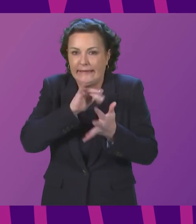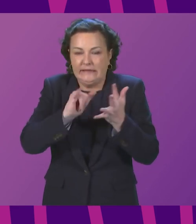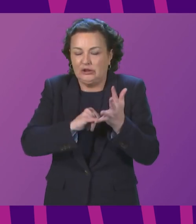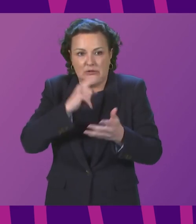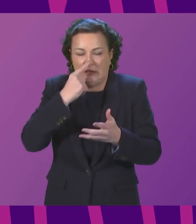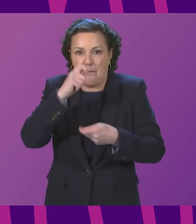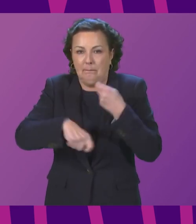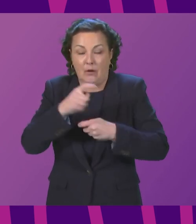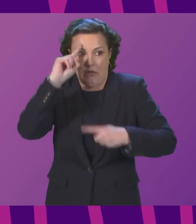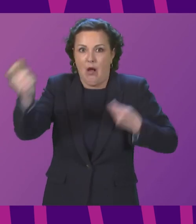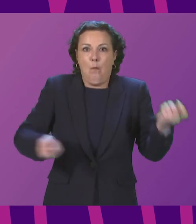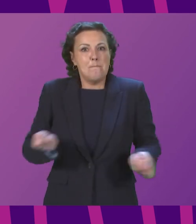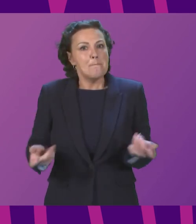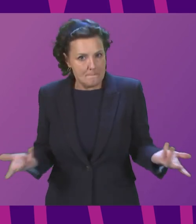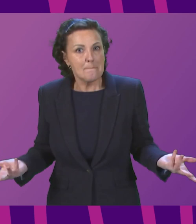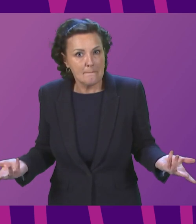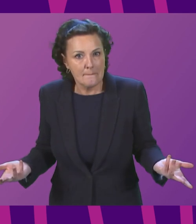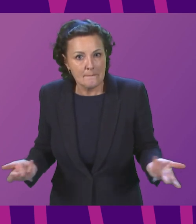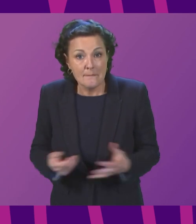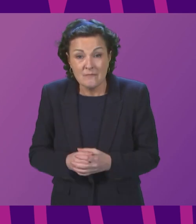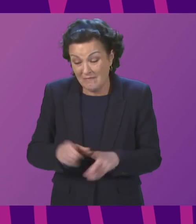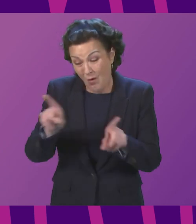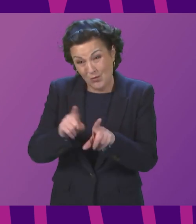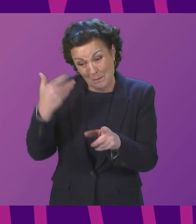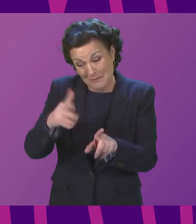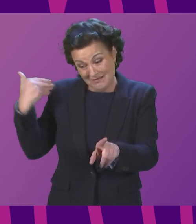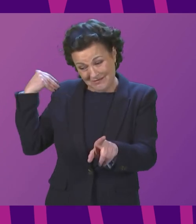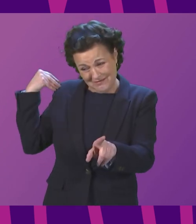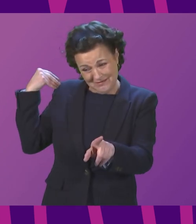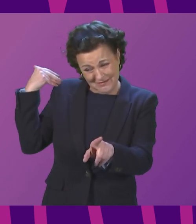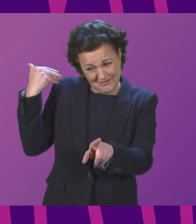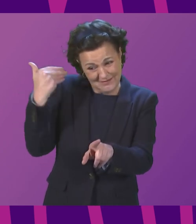measures that have helped us to control transmission in past phases are becoming less tolerable